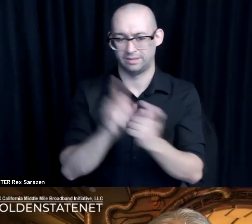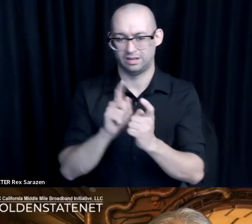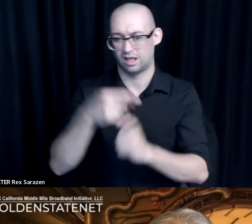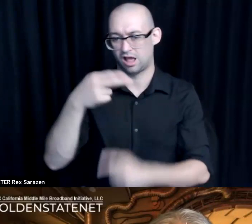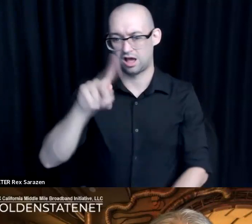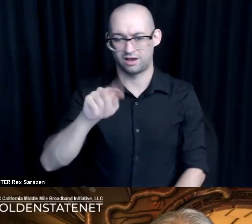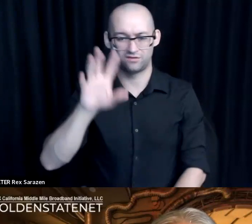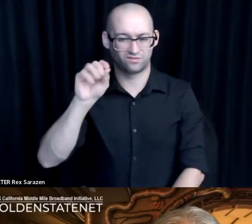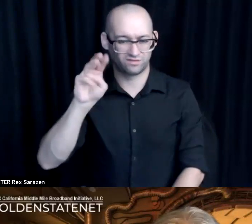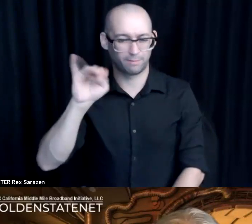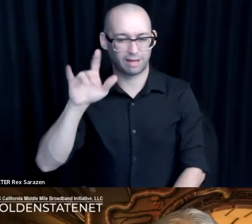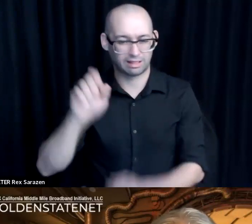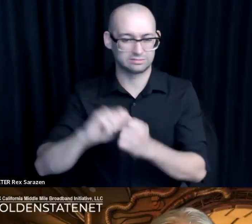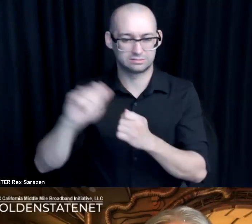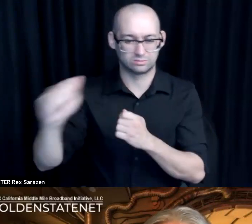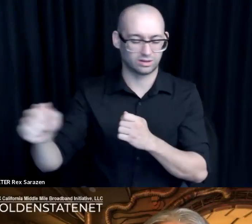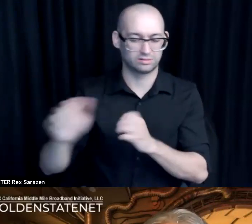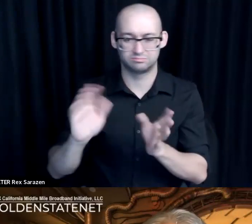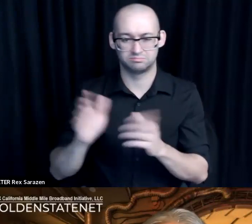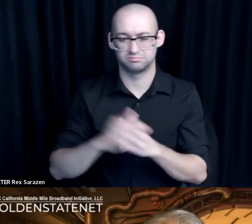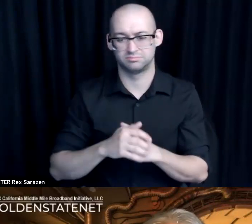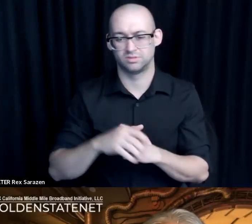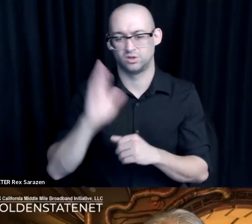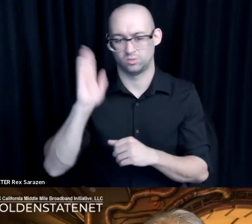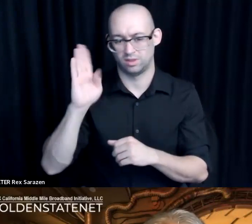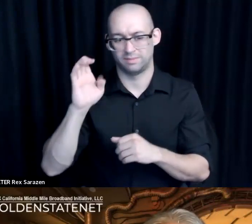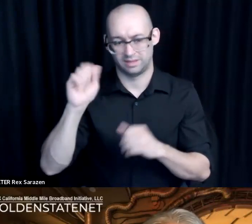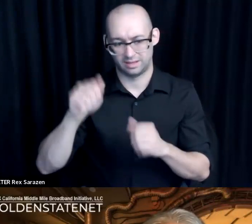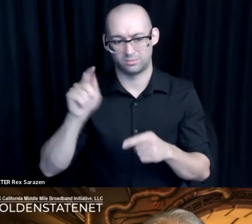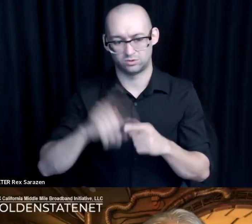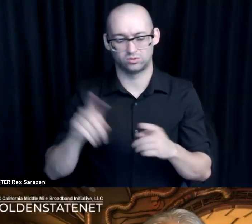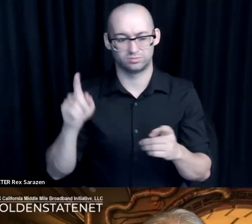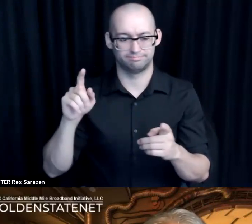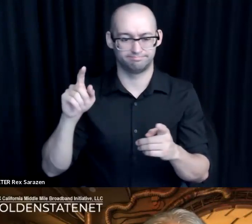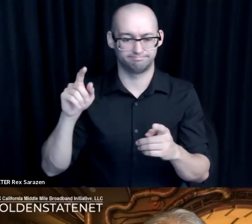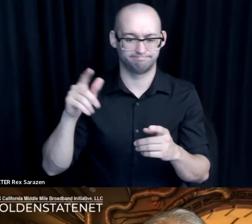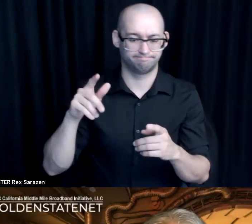You will be able to access that you know mid span. Right, I I think GSN has has periodic points,